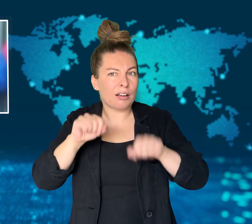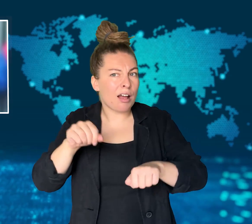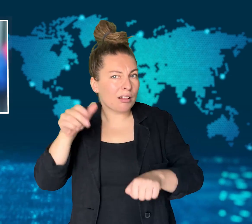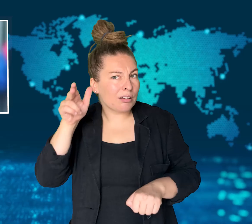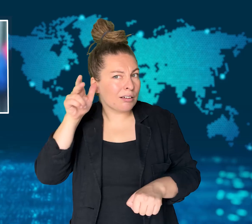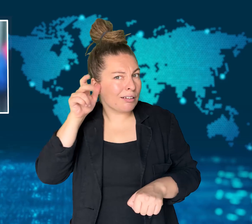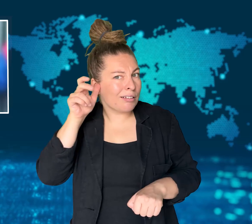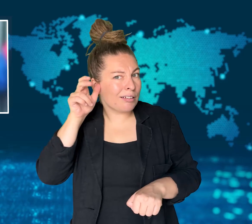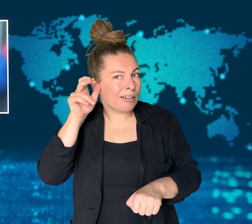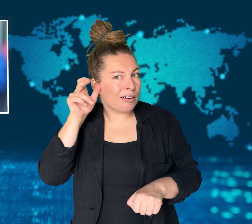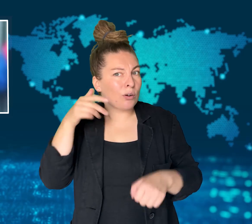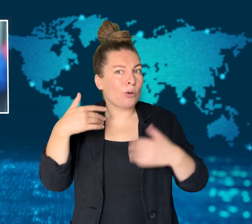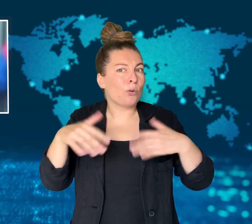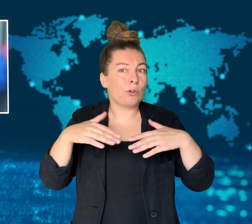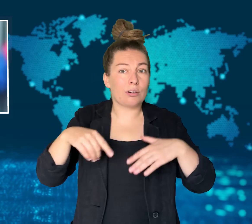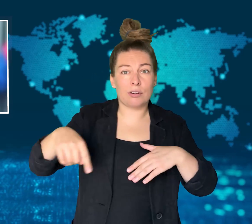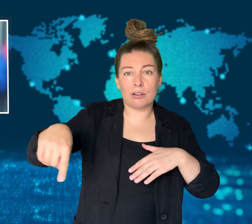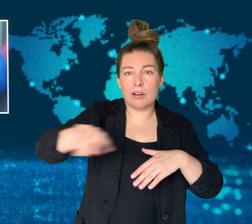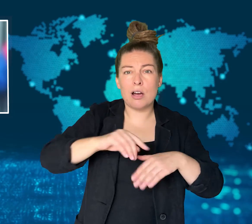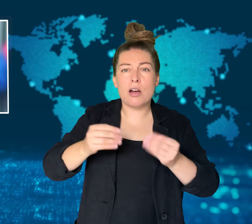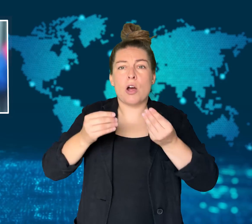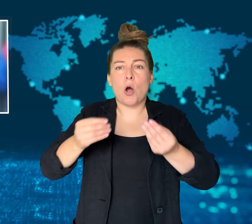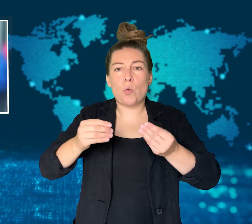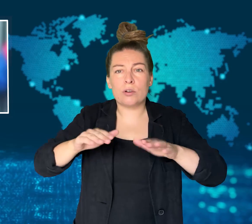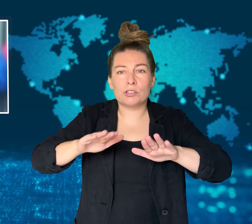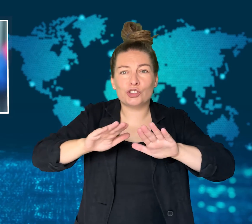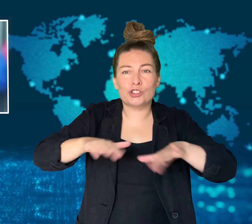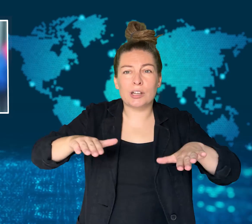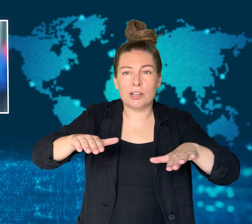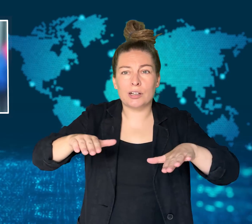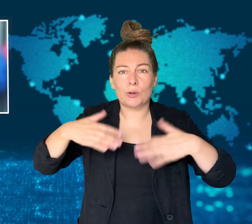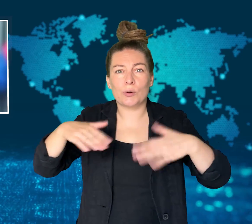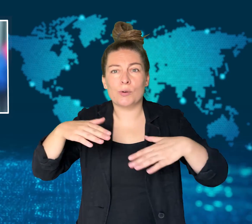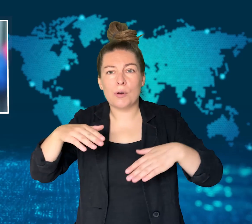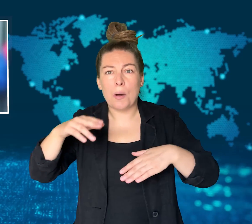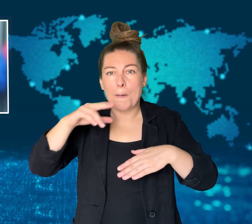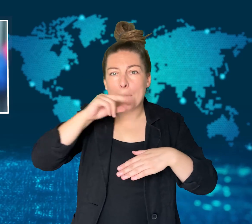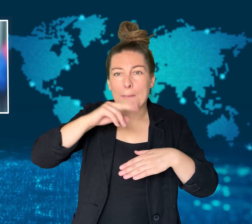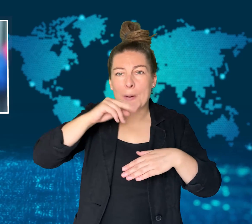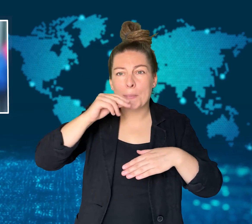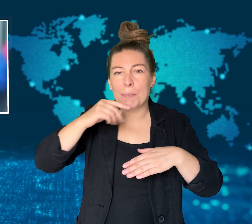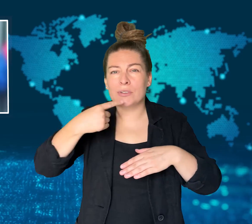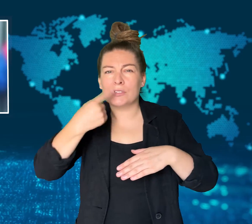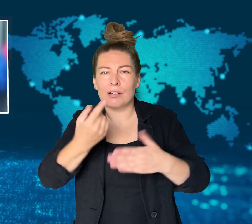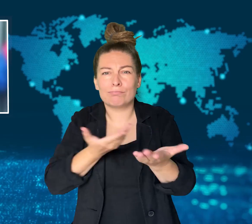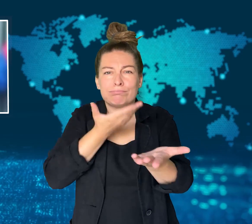One of the students can be heard saying to be giving